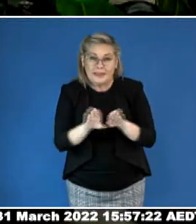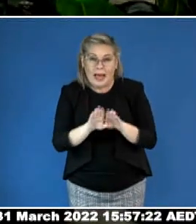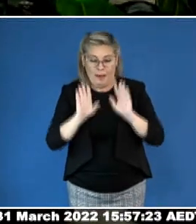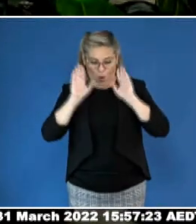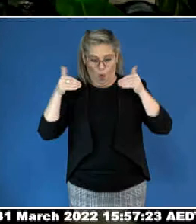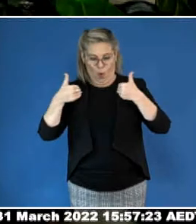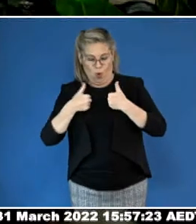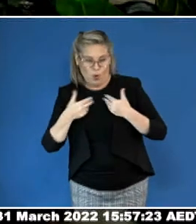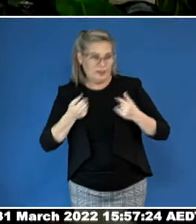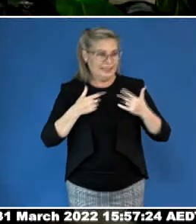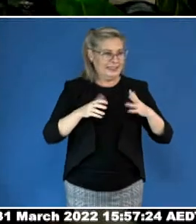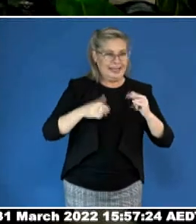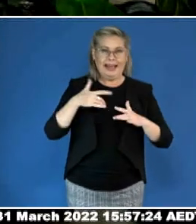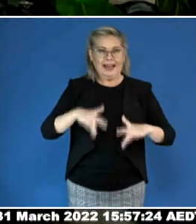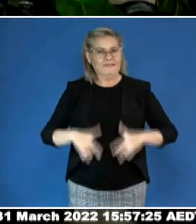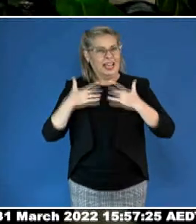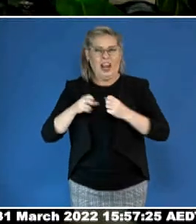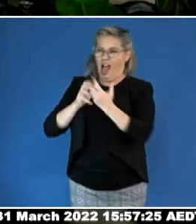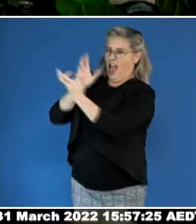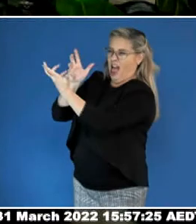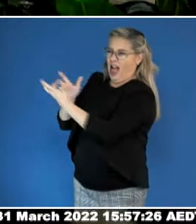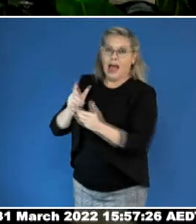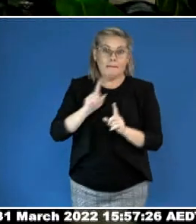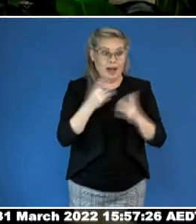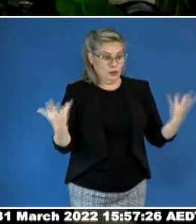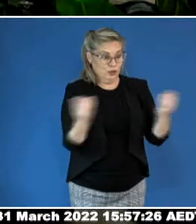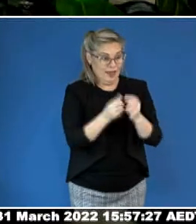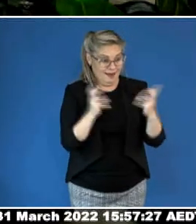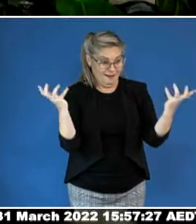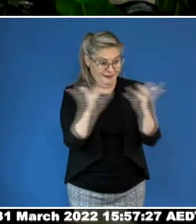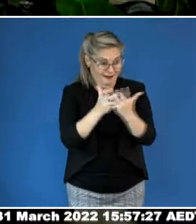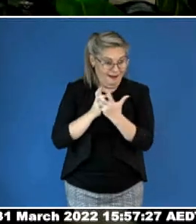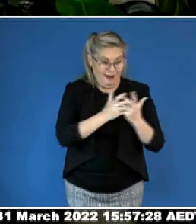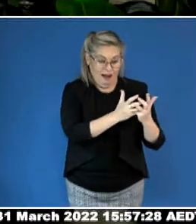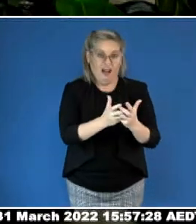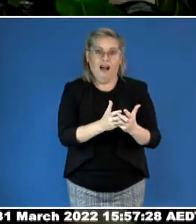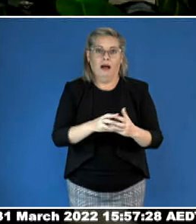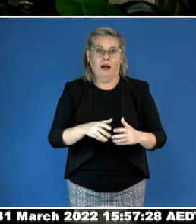I knew this was our calling. I knew we could make a real difference. And what I saw was the beginning of autistic pride.